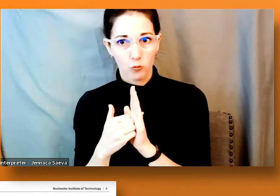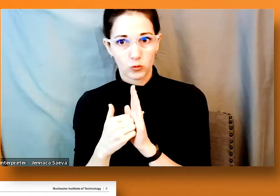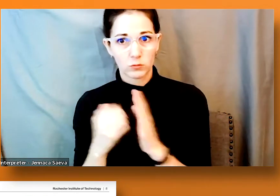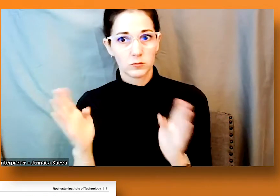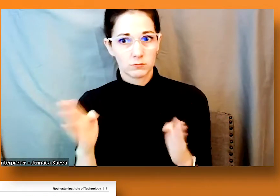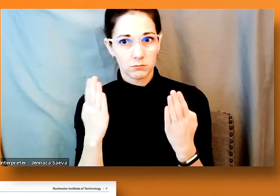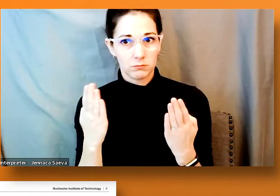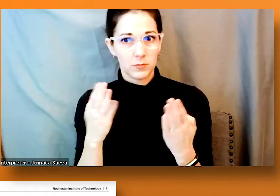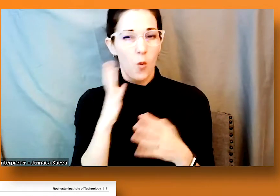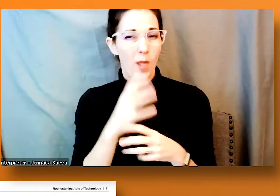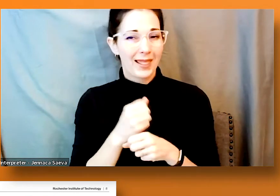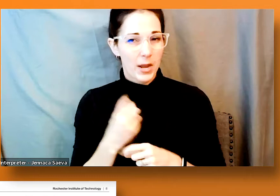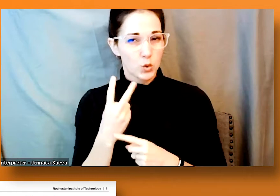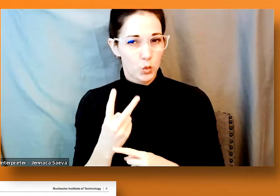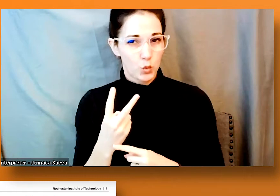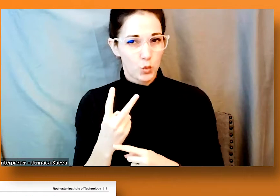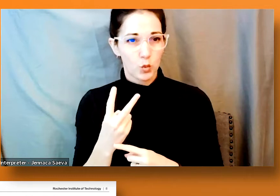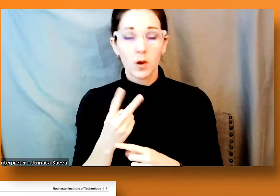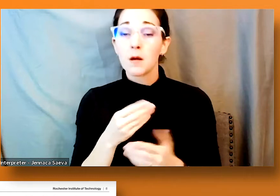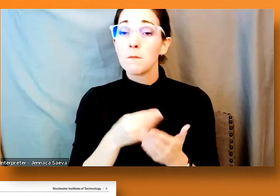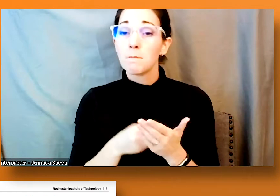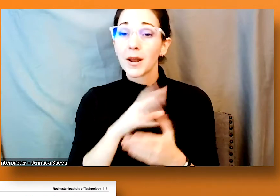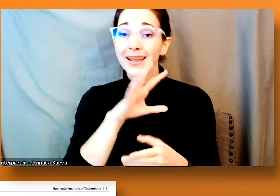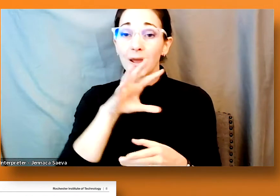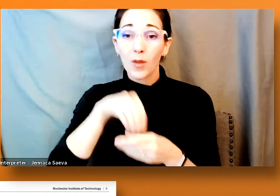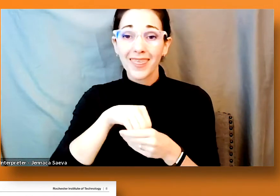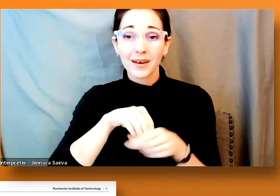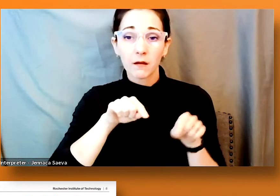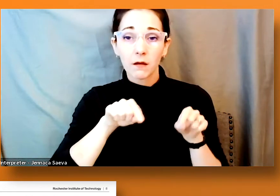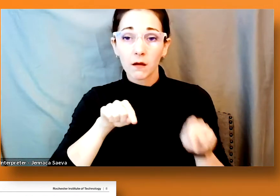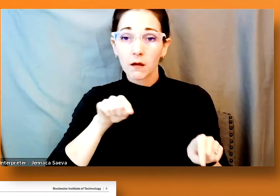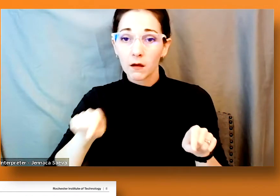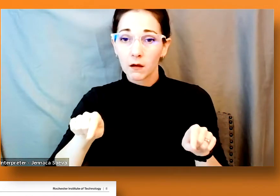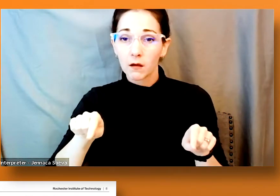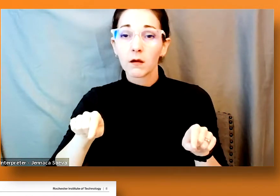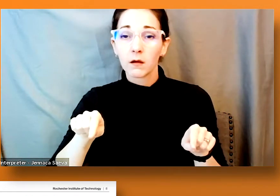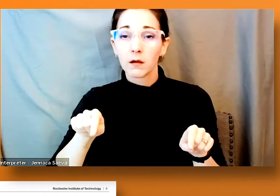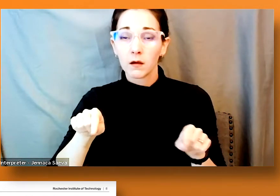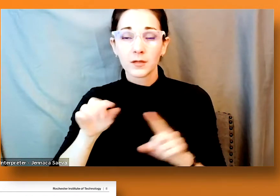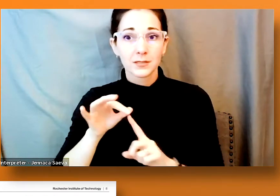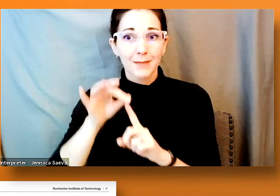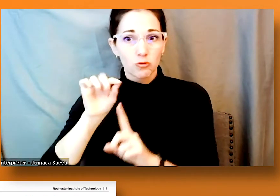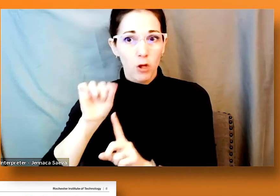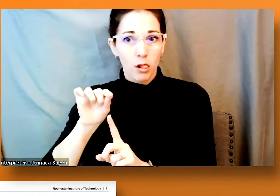And the money that's in these special accounts cannot be transferred.